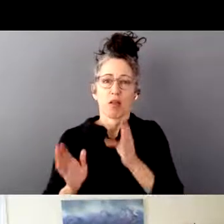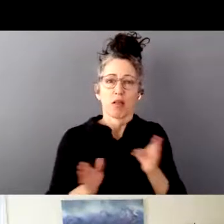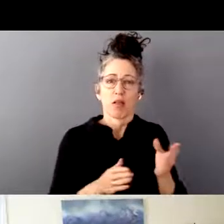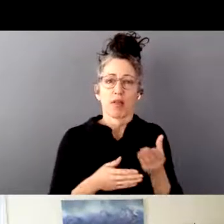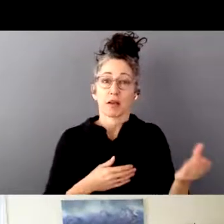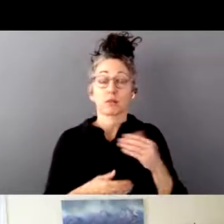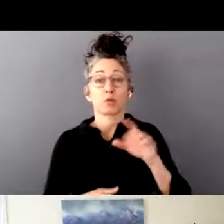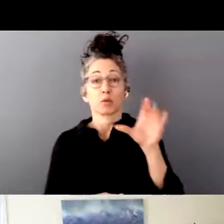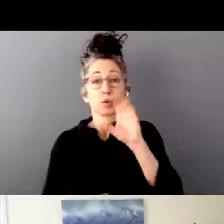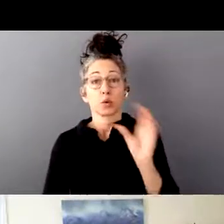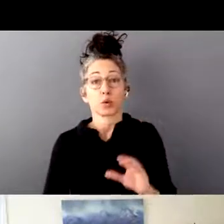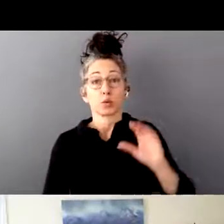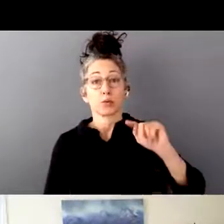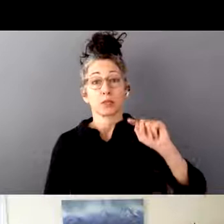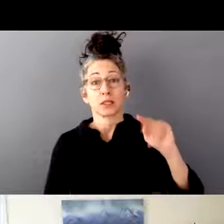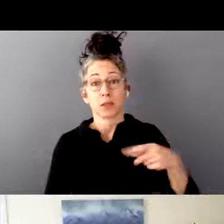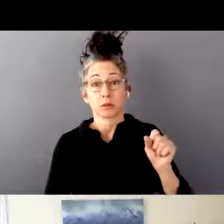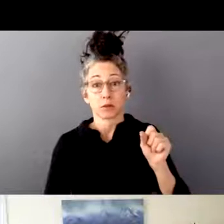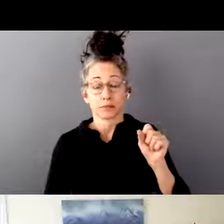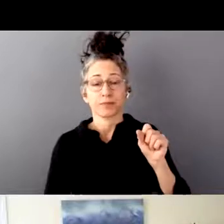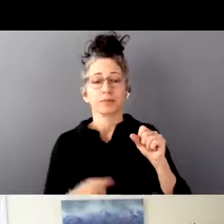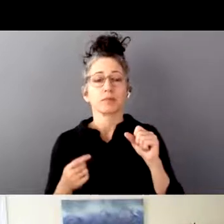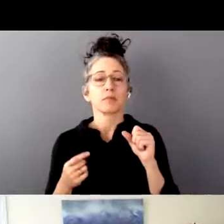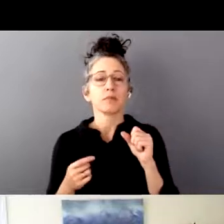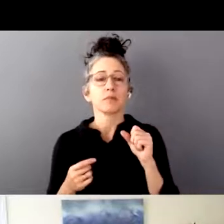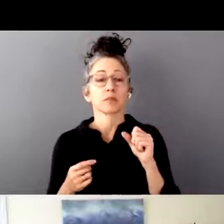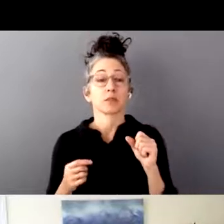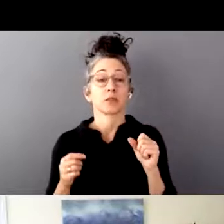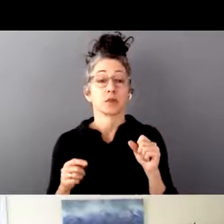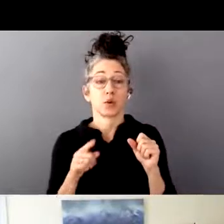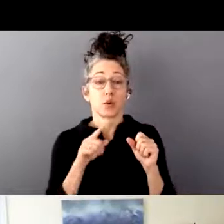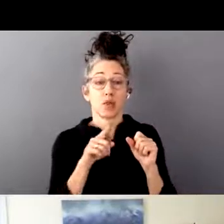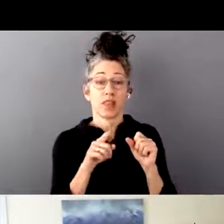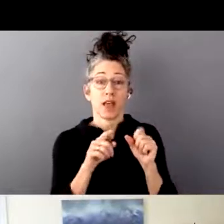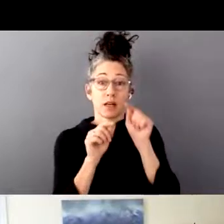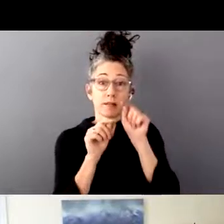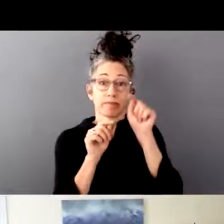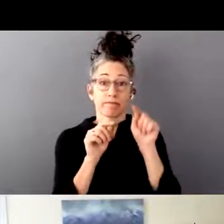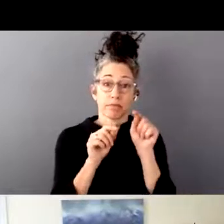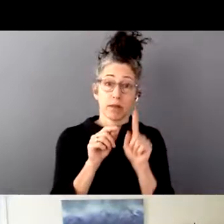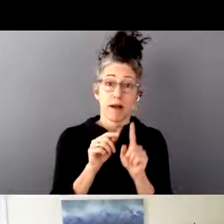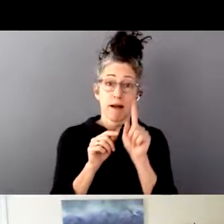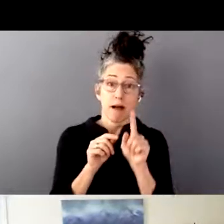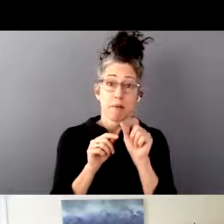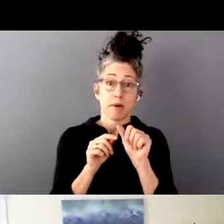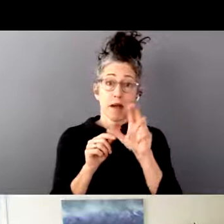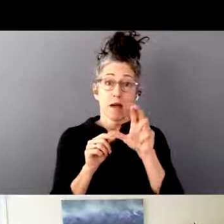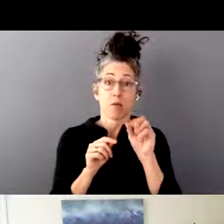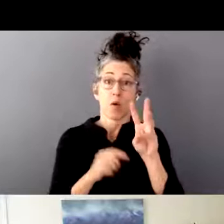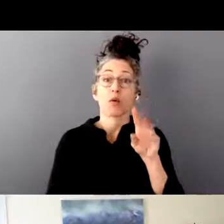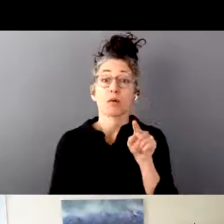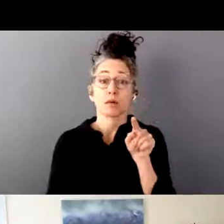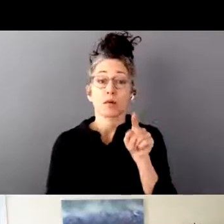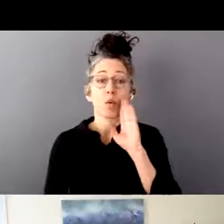The up arrow, the little carrot there, helps you select from your audio